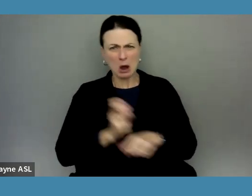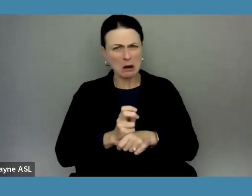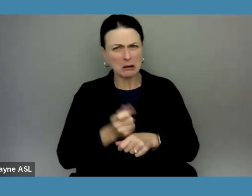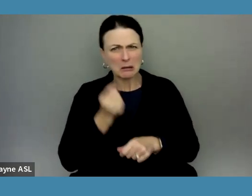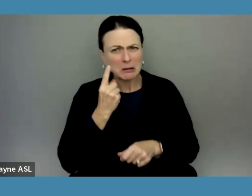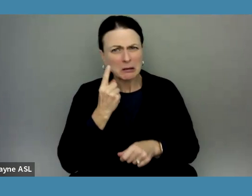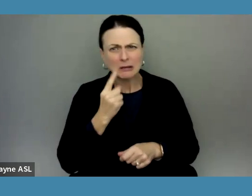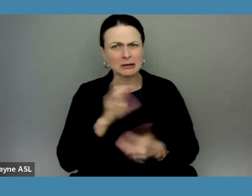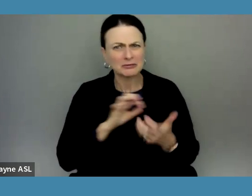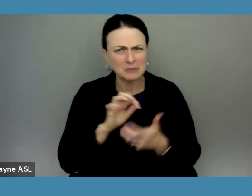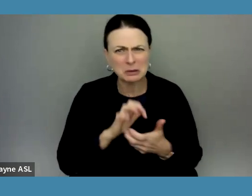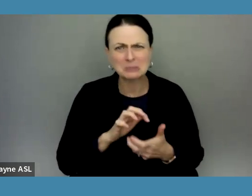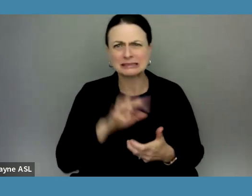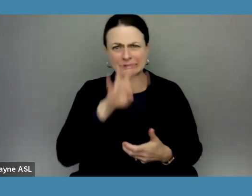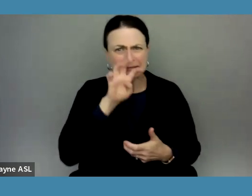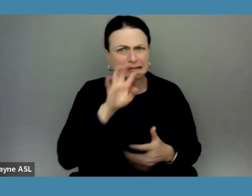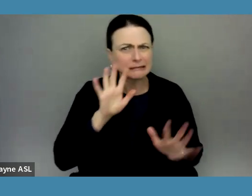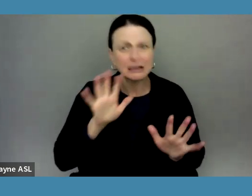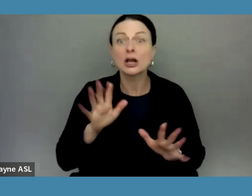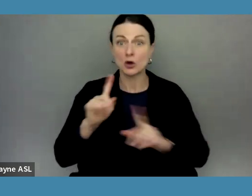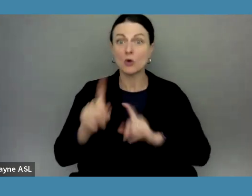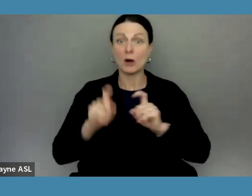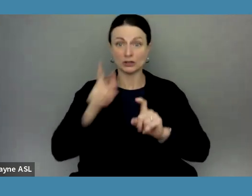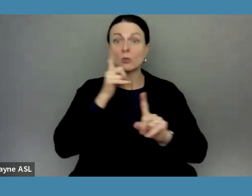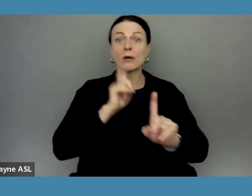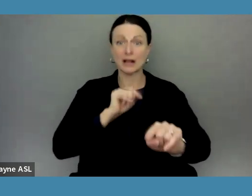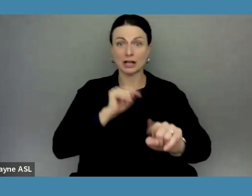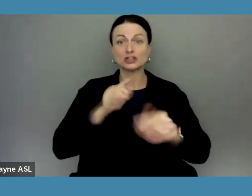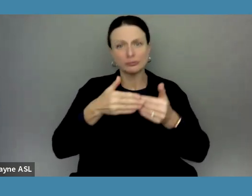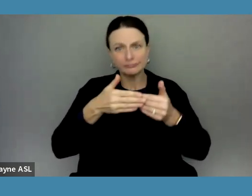or concerns throughout the webinar and really make sure people understand.